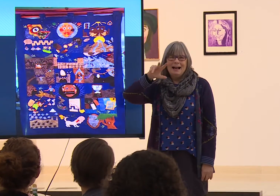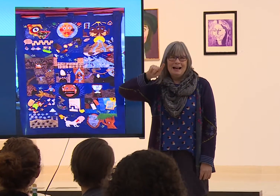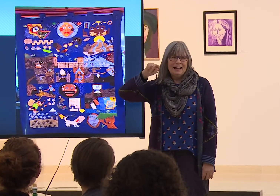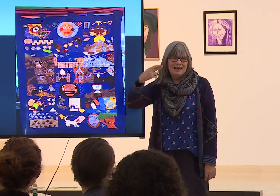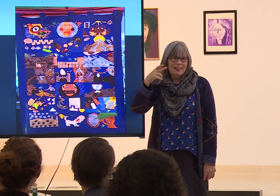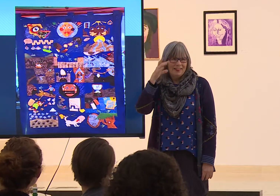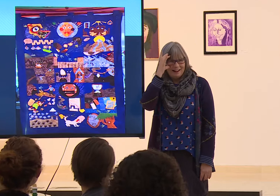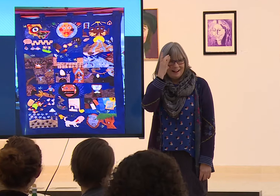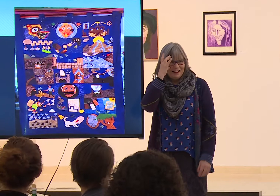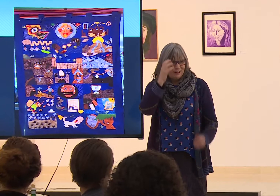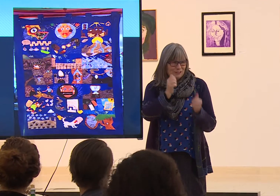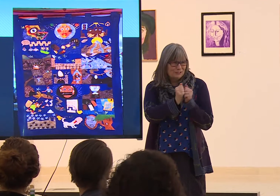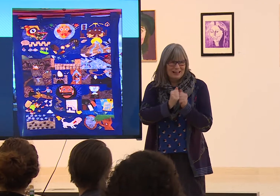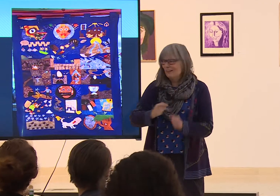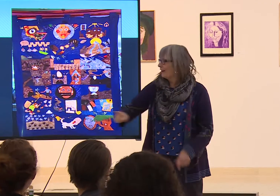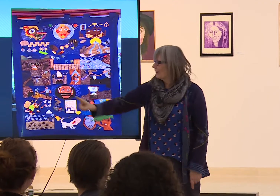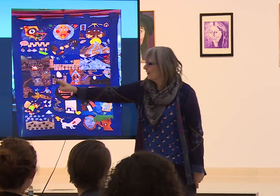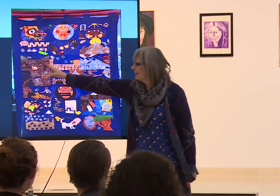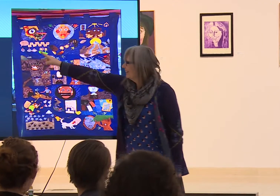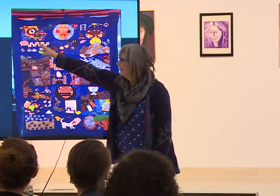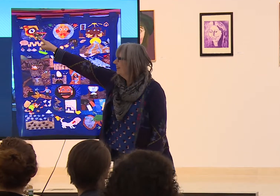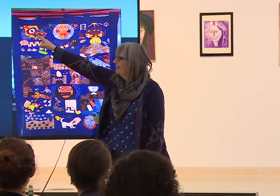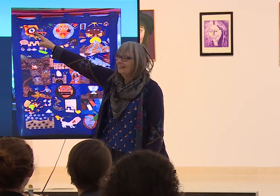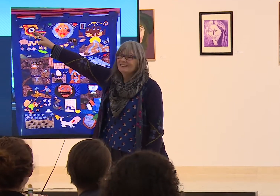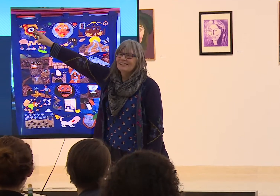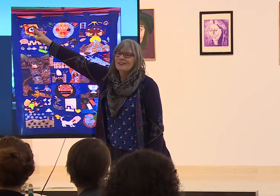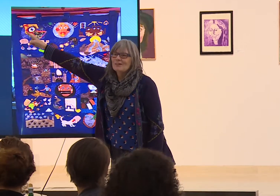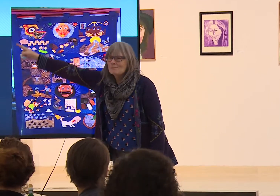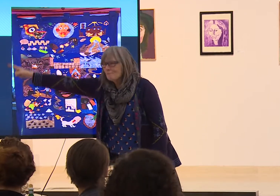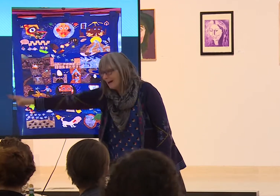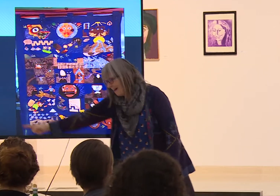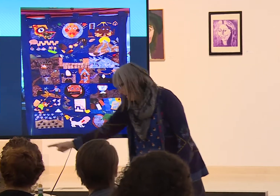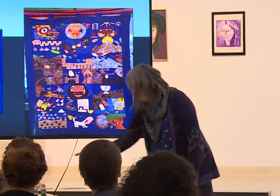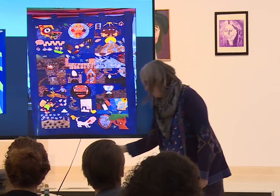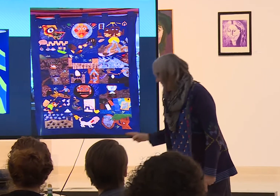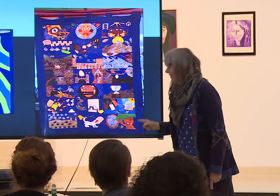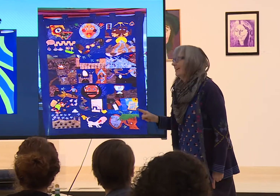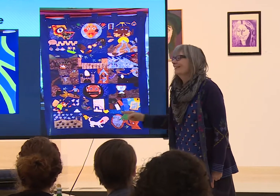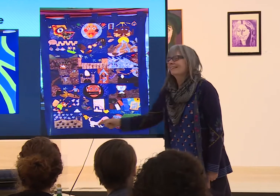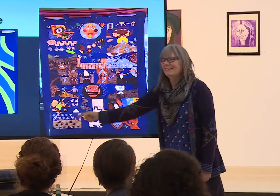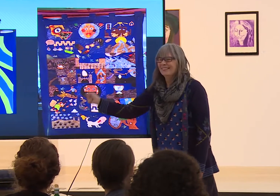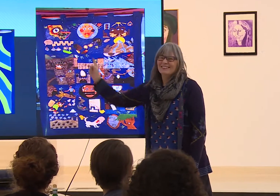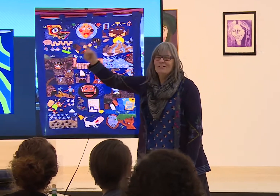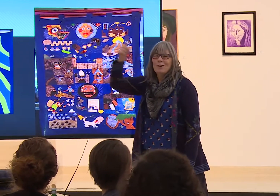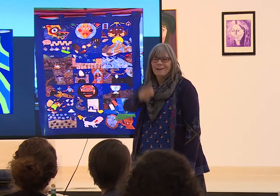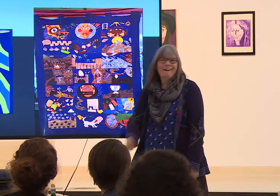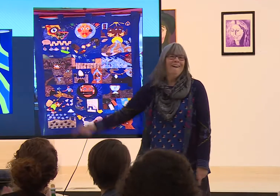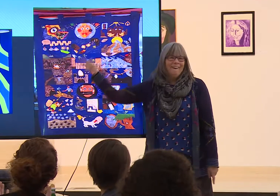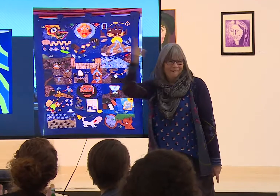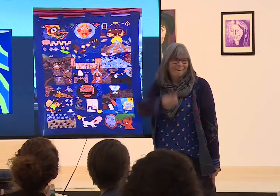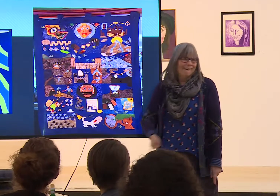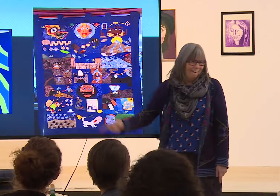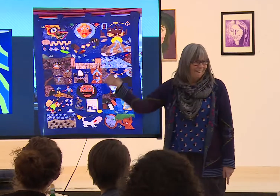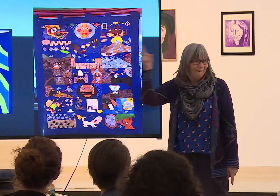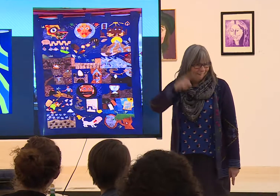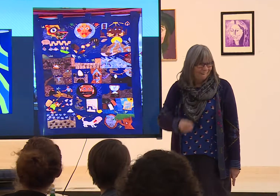of all deaf souls, I.F., all of us living there together-- heh!--and that brings us back to the bottom patch,